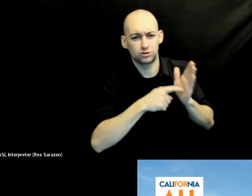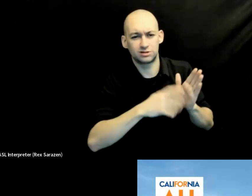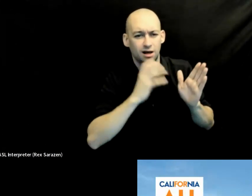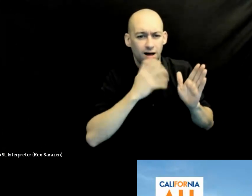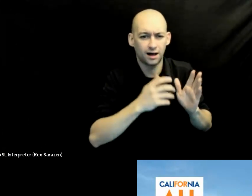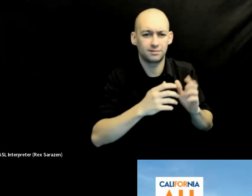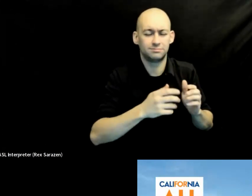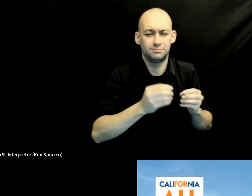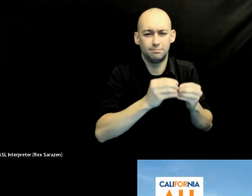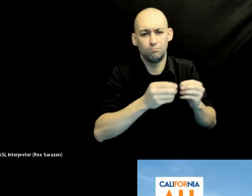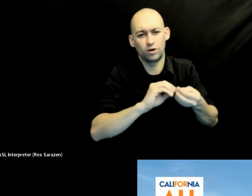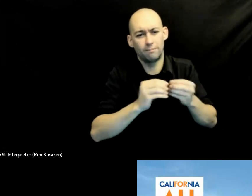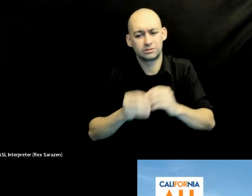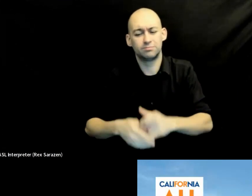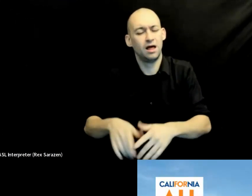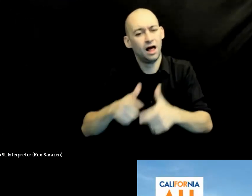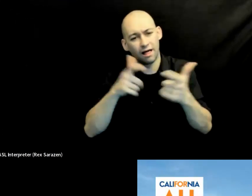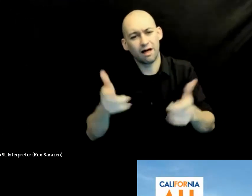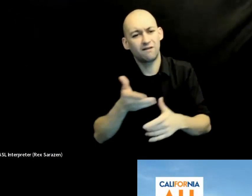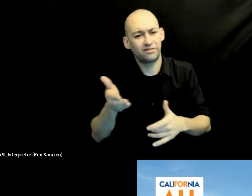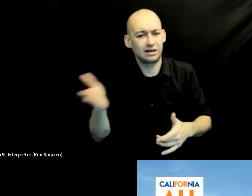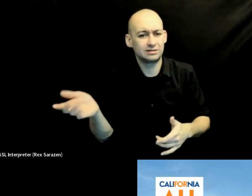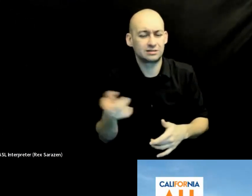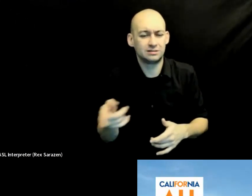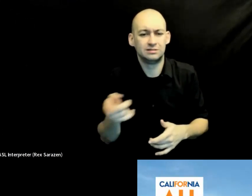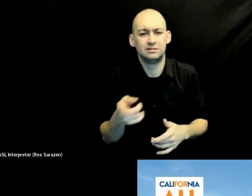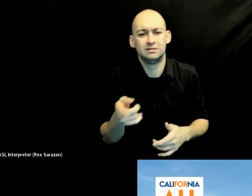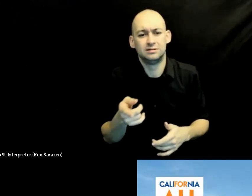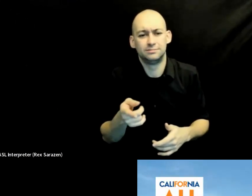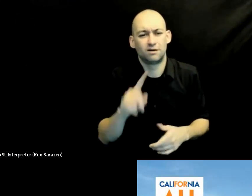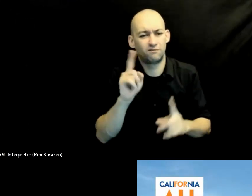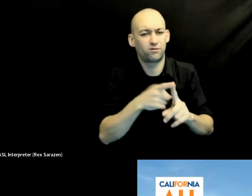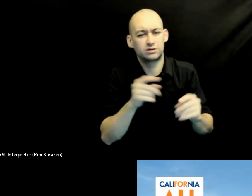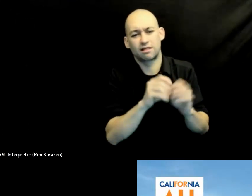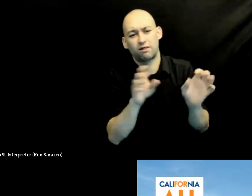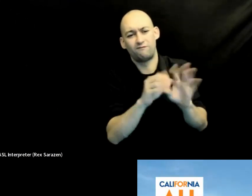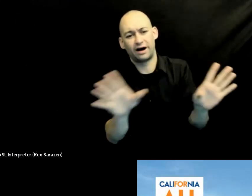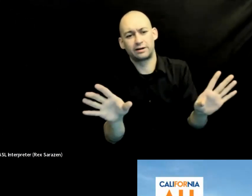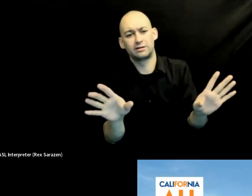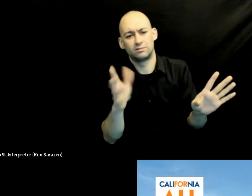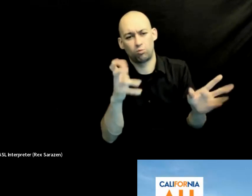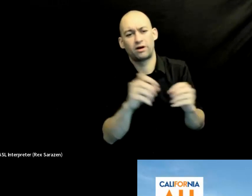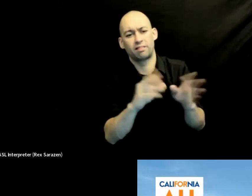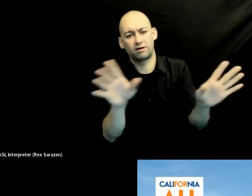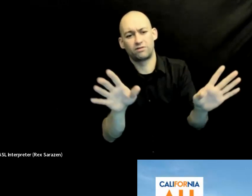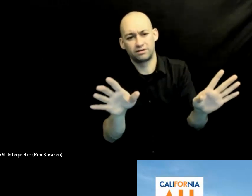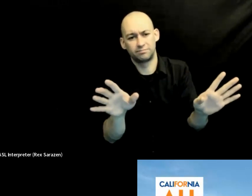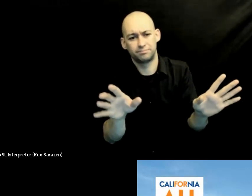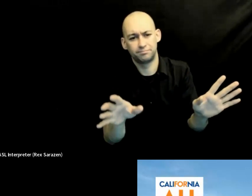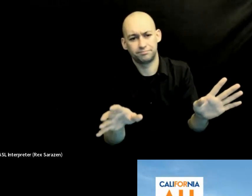a lot of pieces there Crystal. So that the first thing that clarifies is that the digital equity